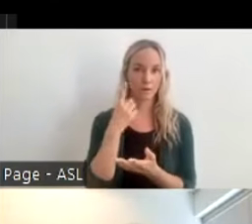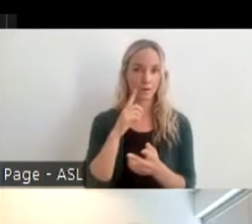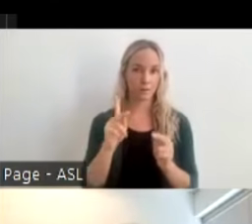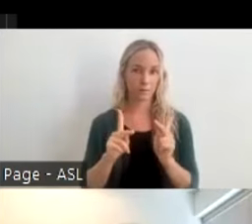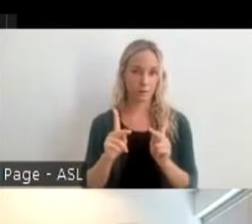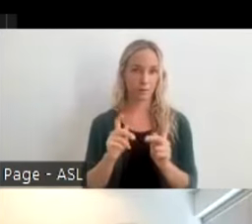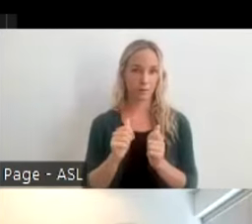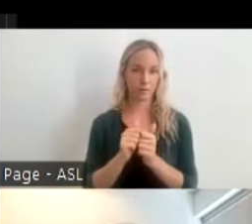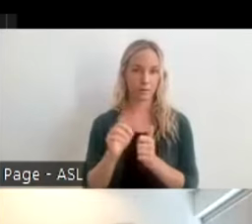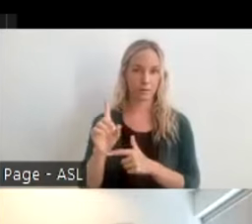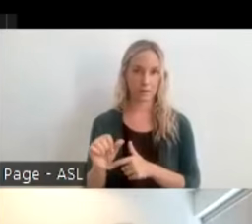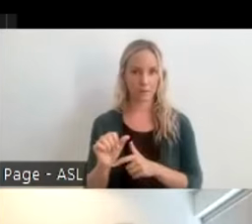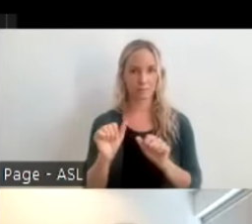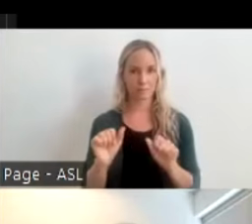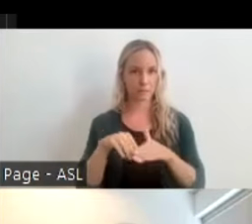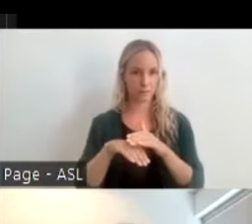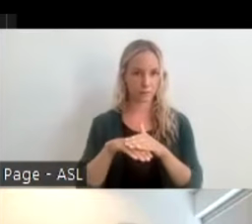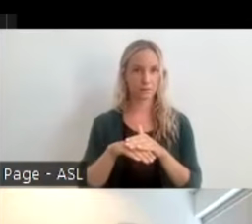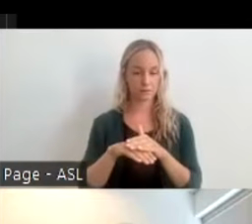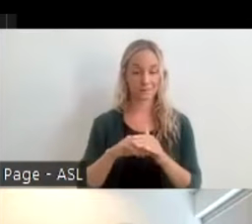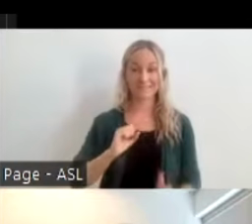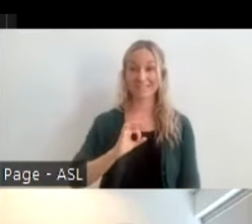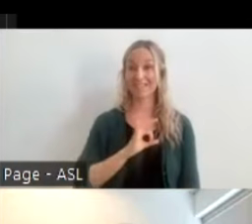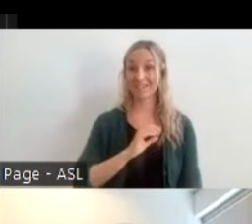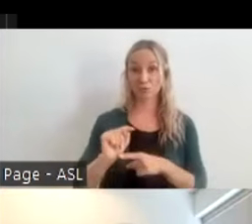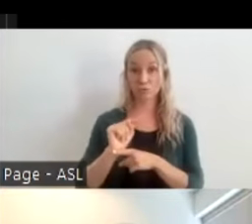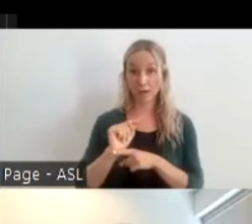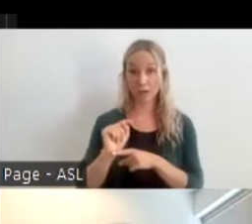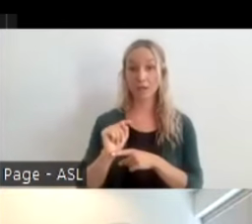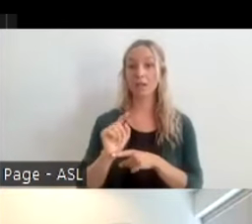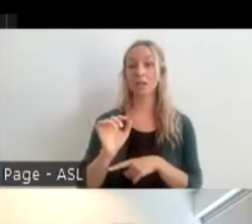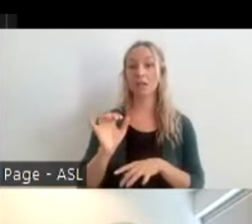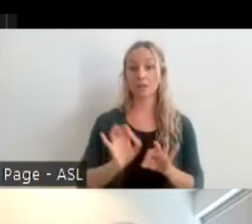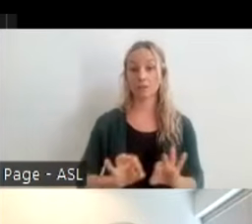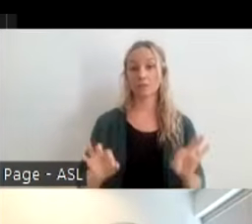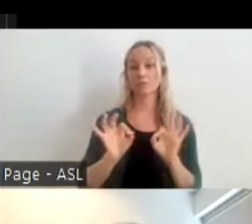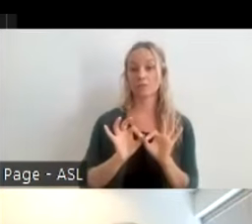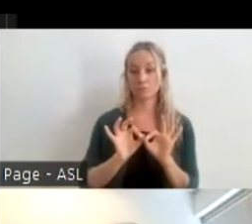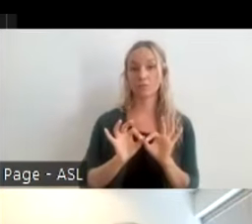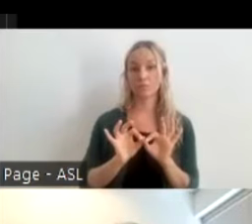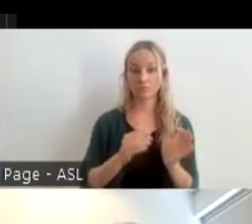complaints here at the agency and when the complaint gets filed,